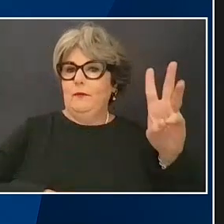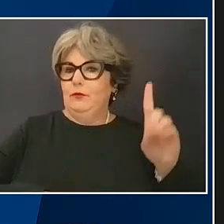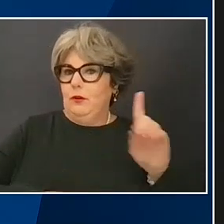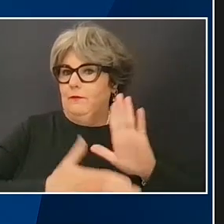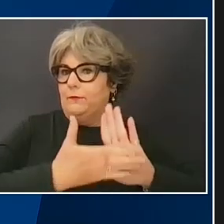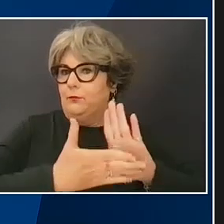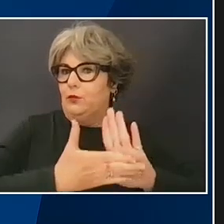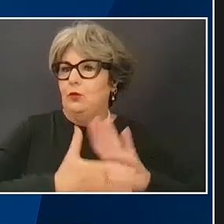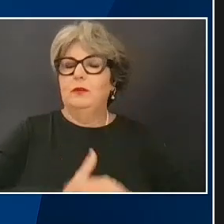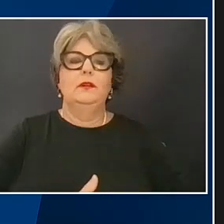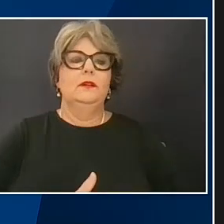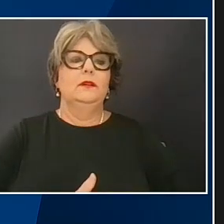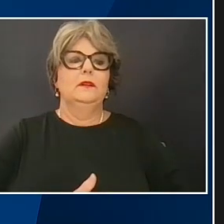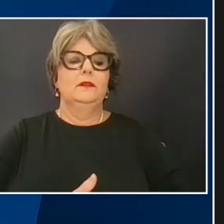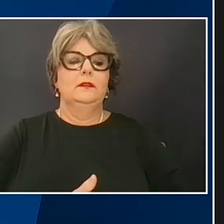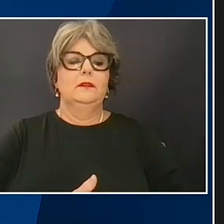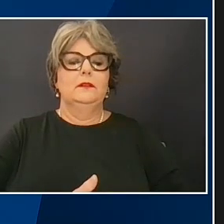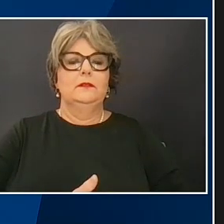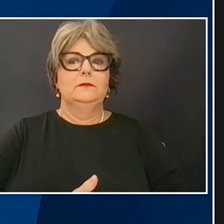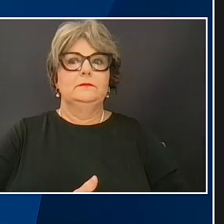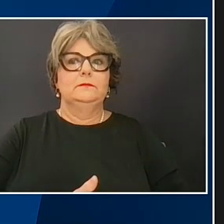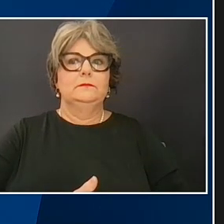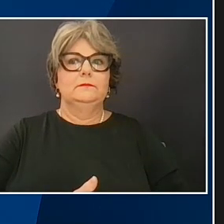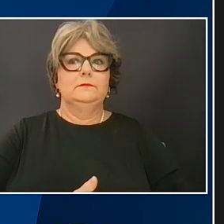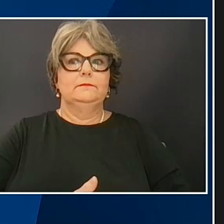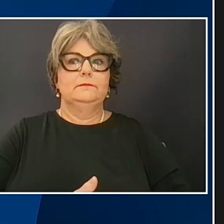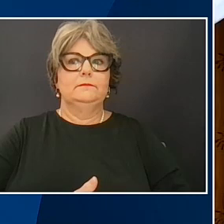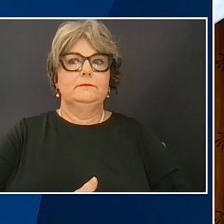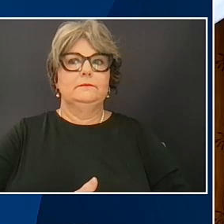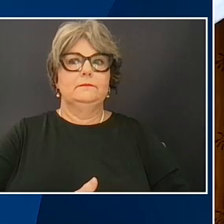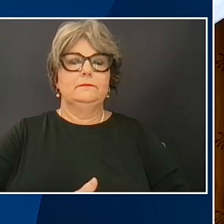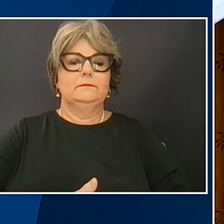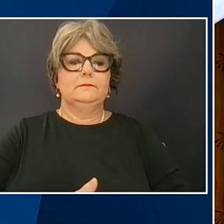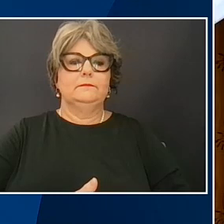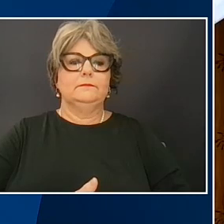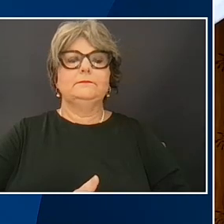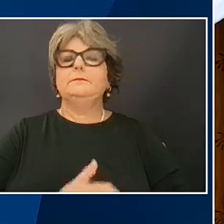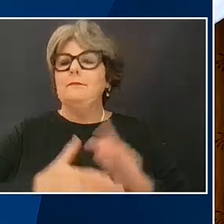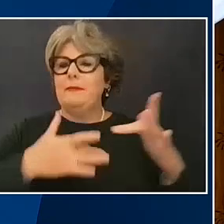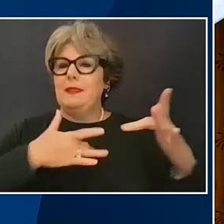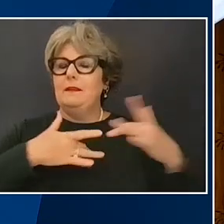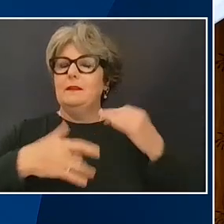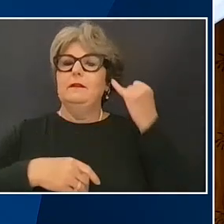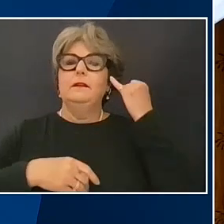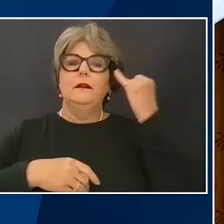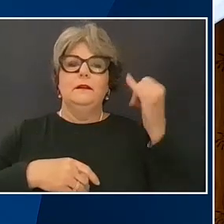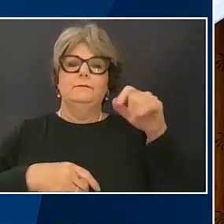I'm just concerned that the idea of creating a proxy in the form of a